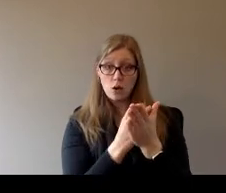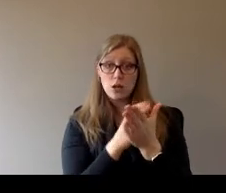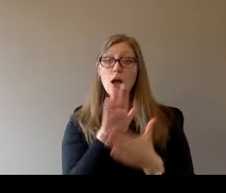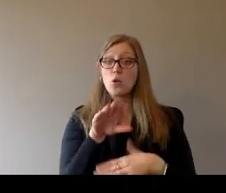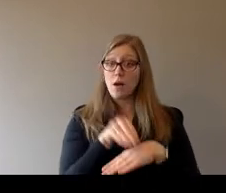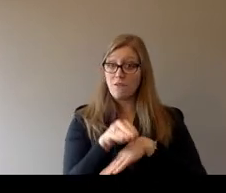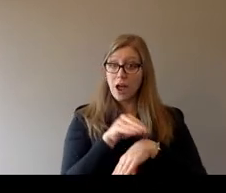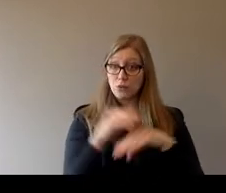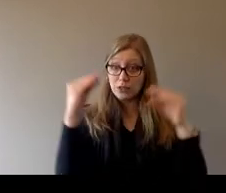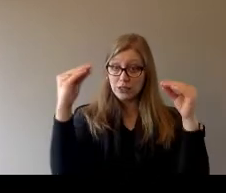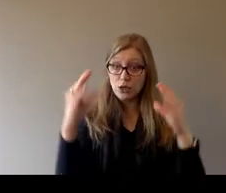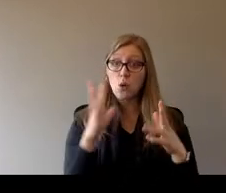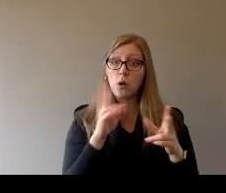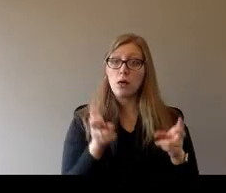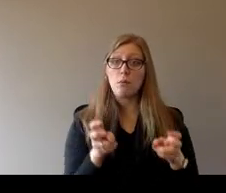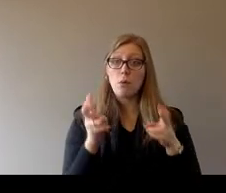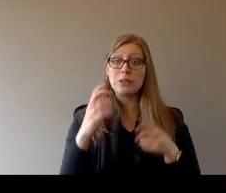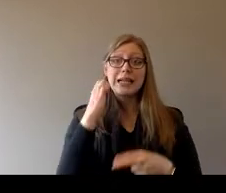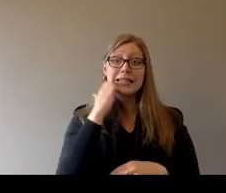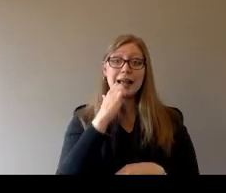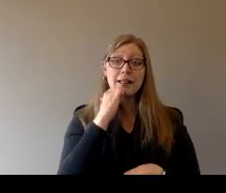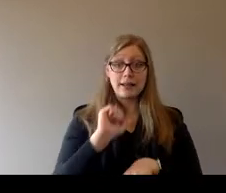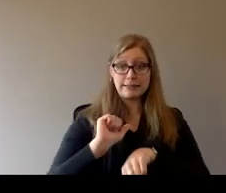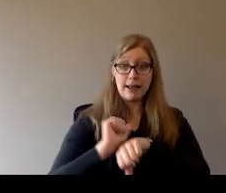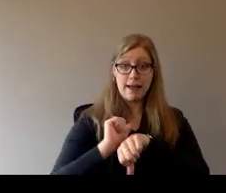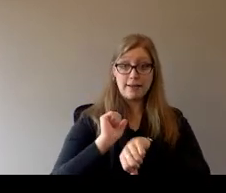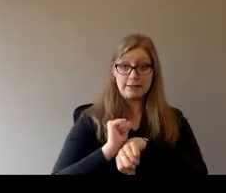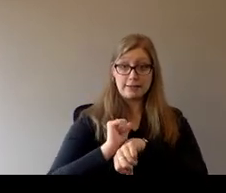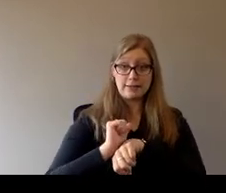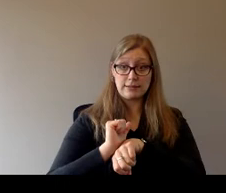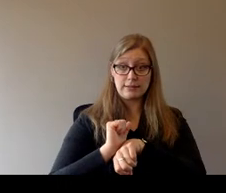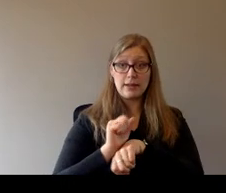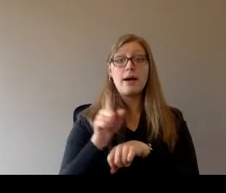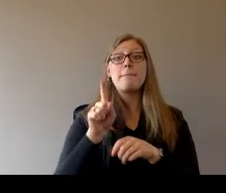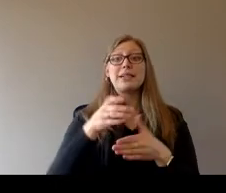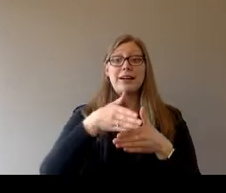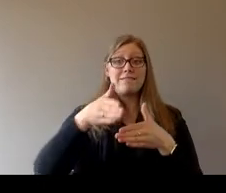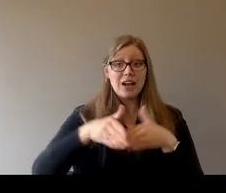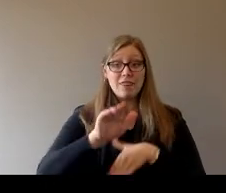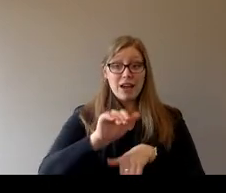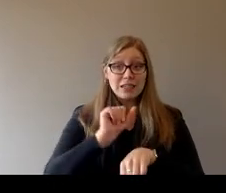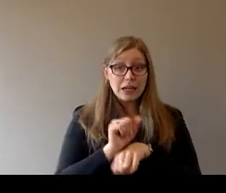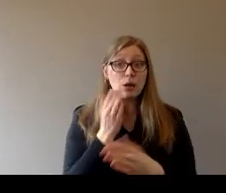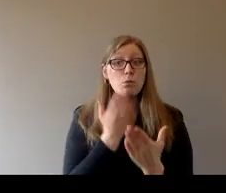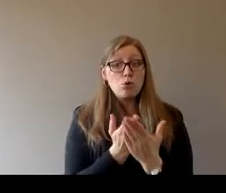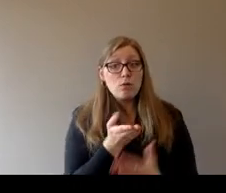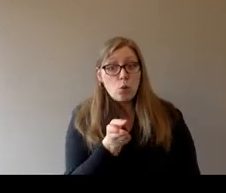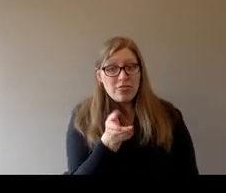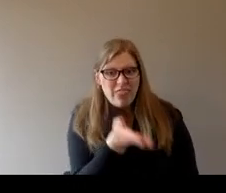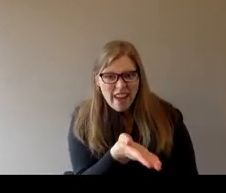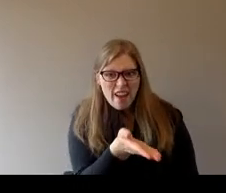You need to complete that daily task to prove that you were there each day.